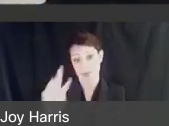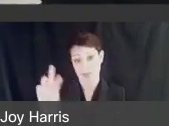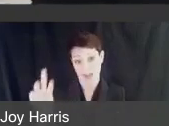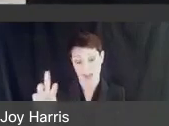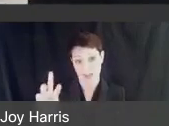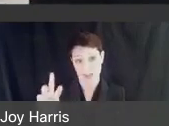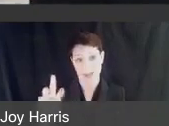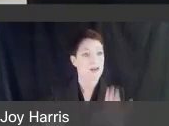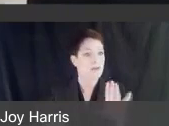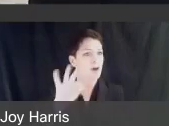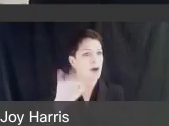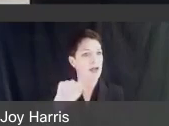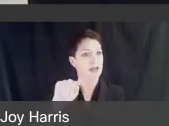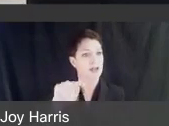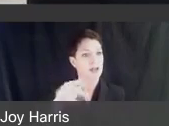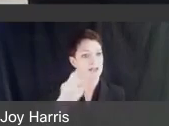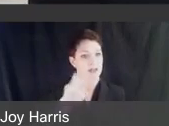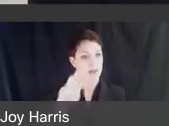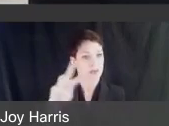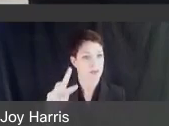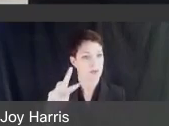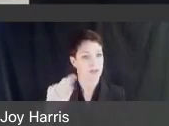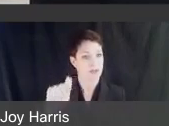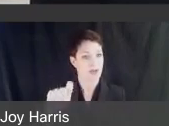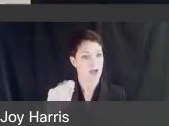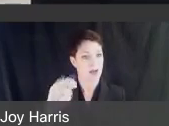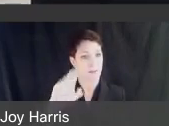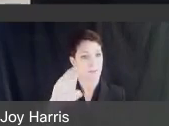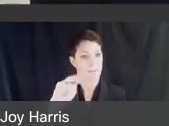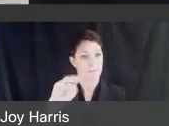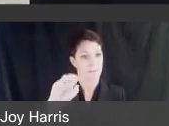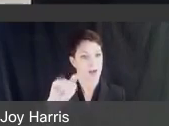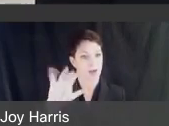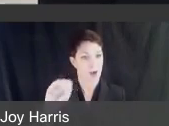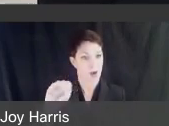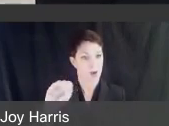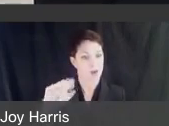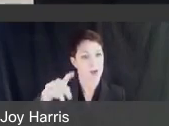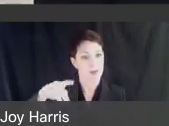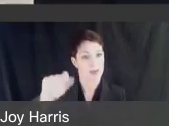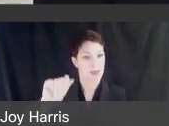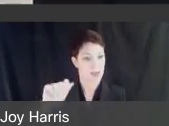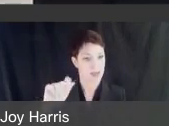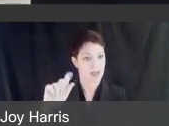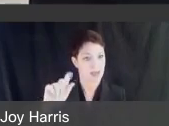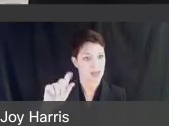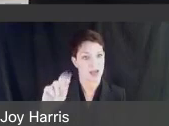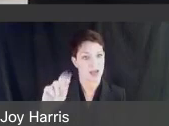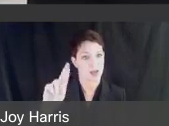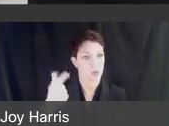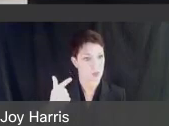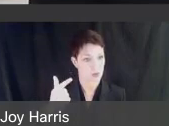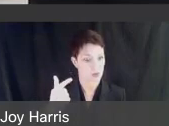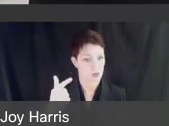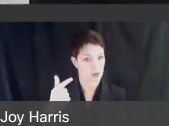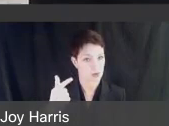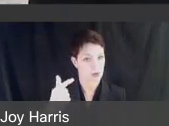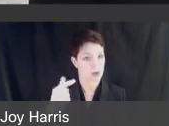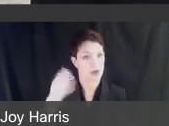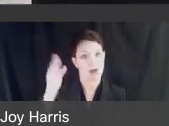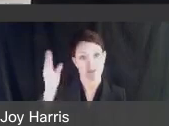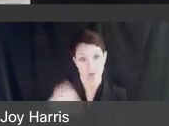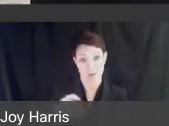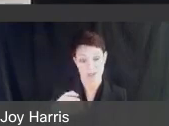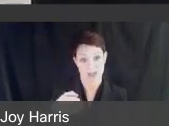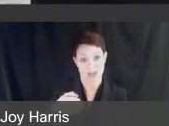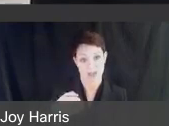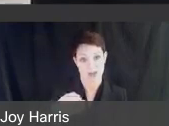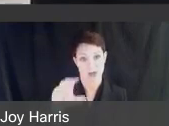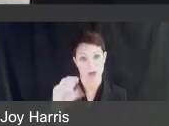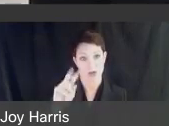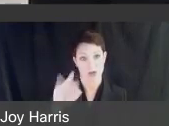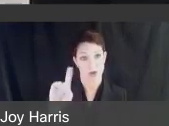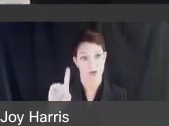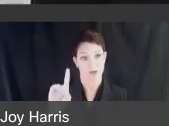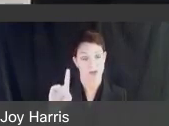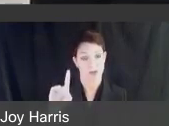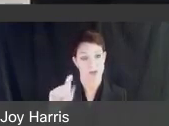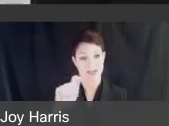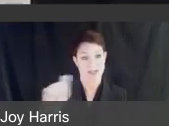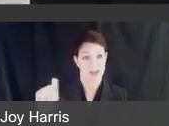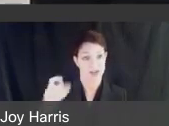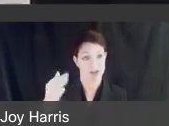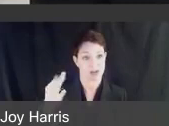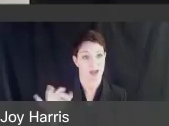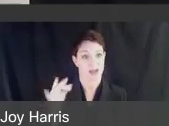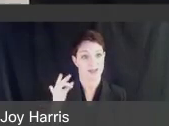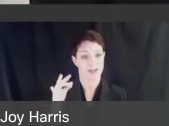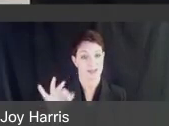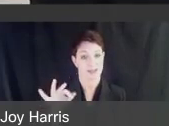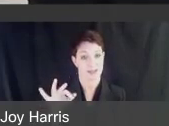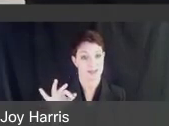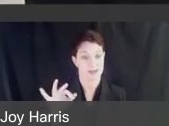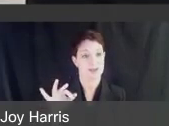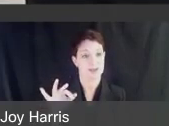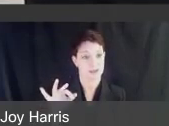www.montcopa.org/COVID-19Guidance.